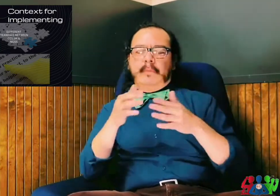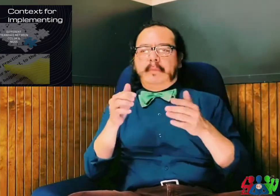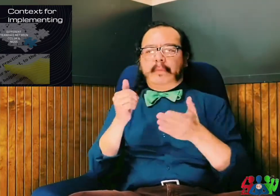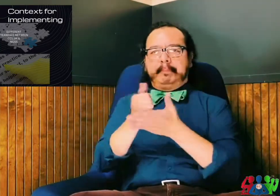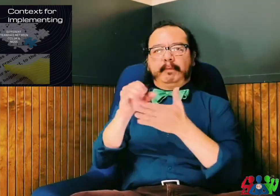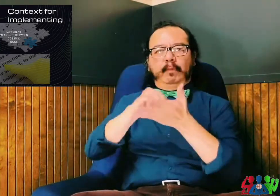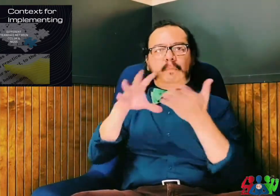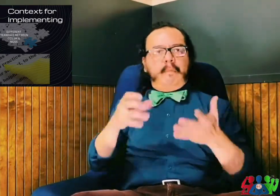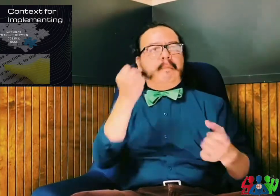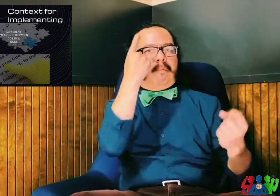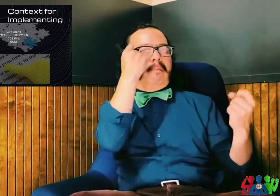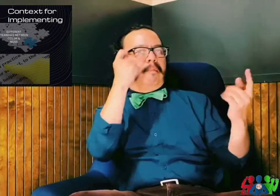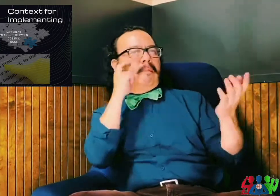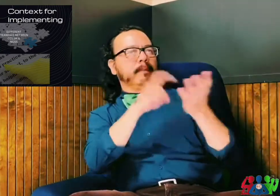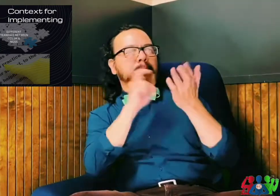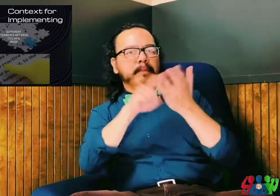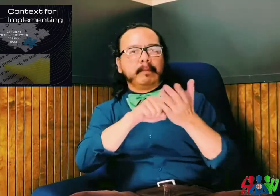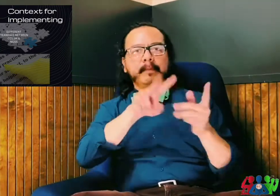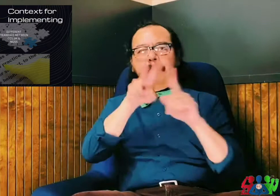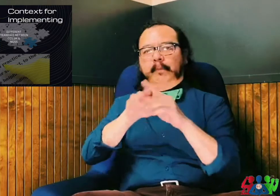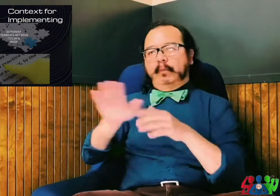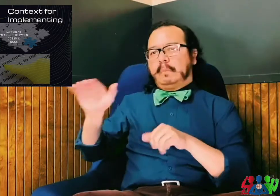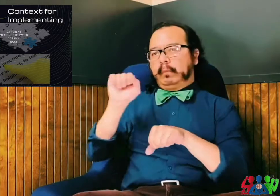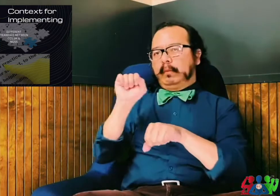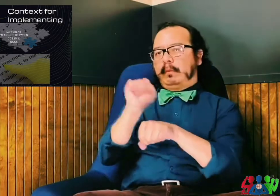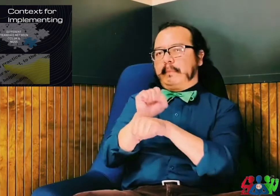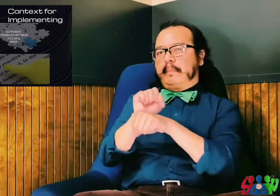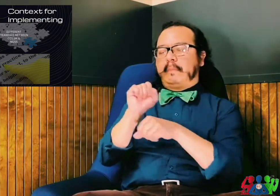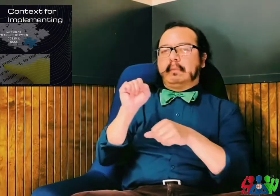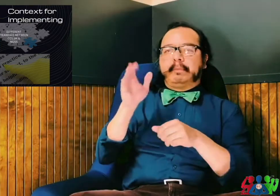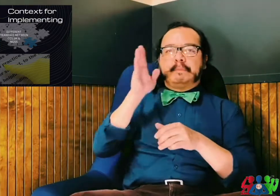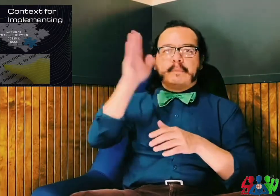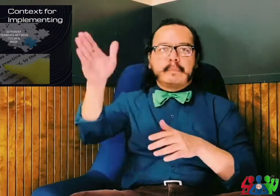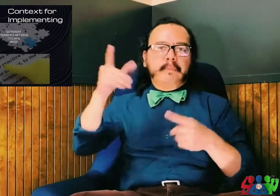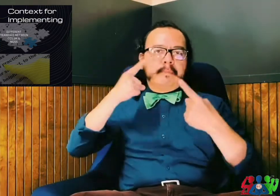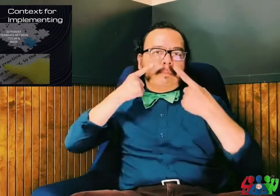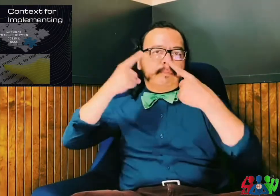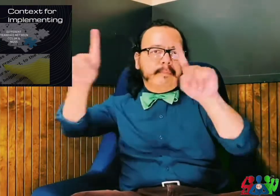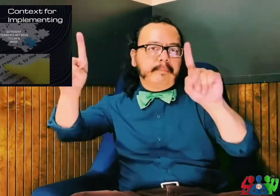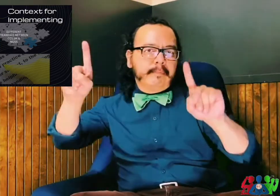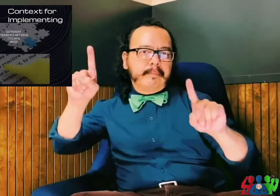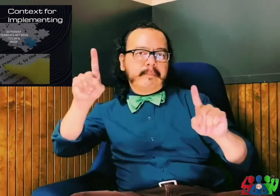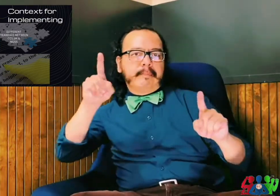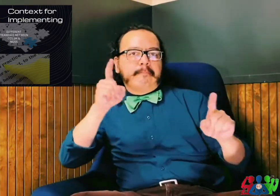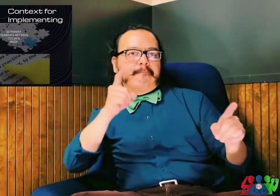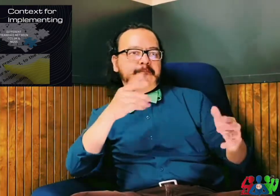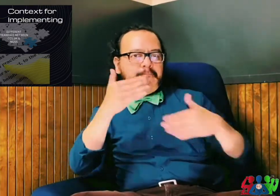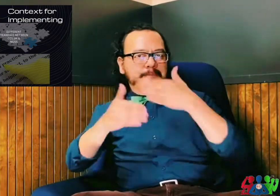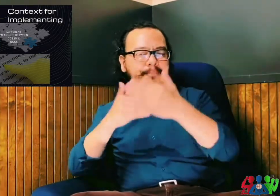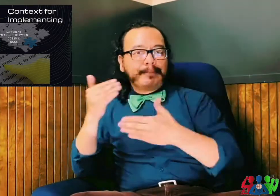Which would apply students' outcomes in their future careers.